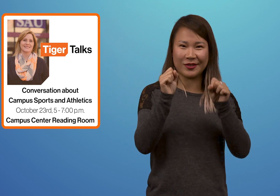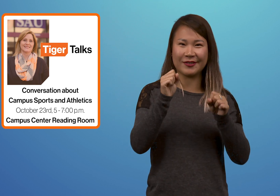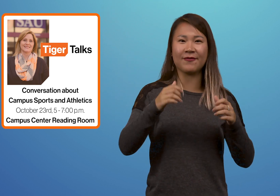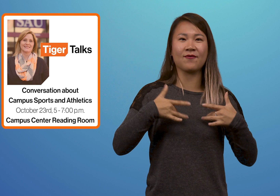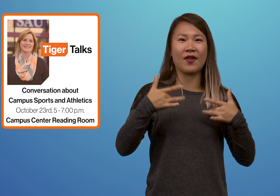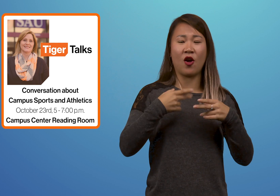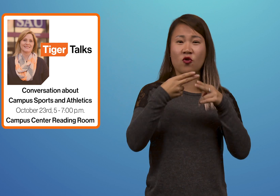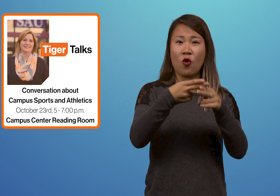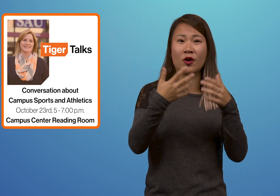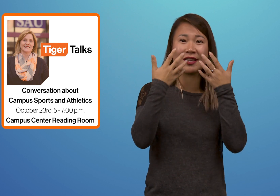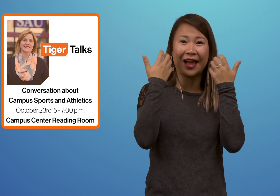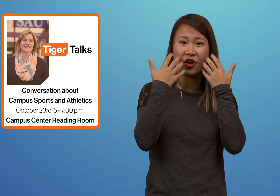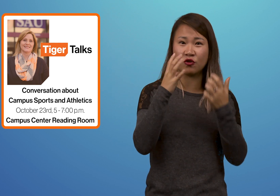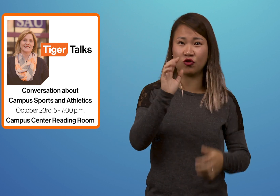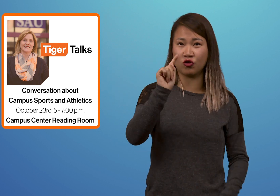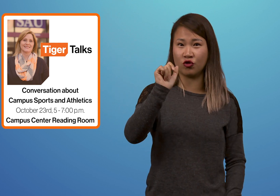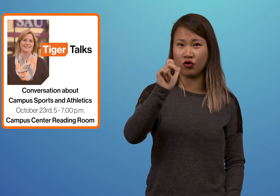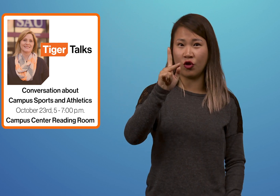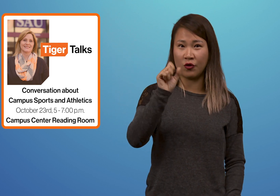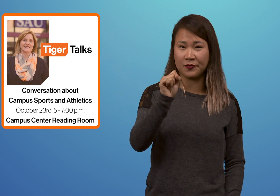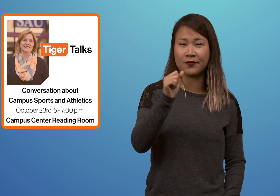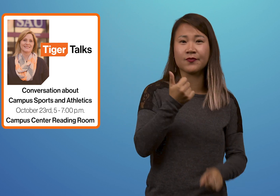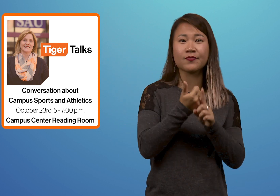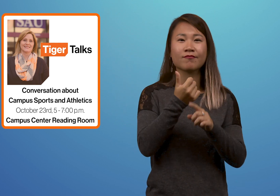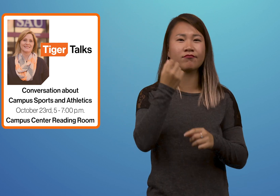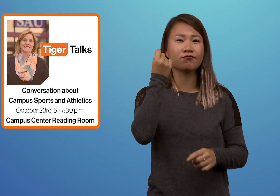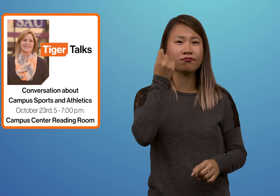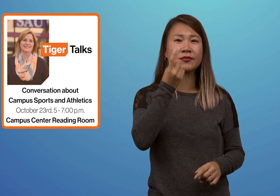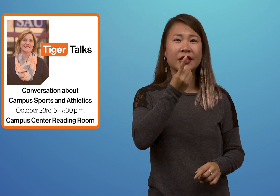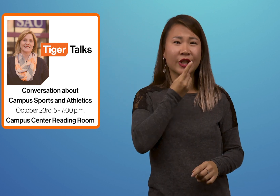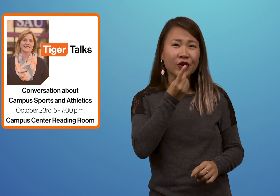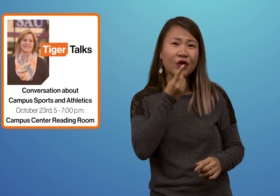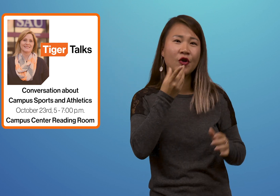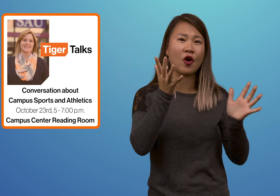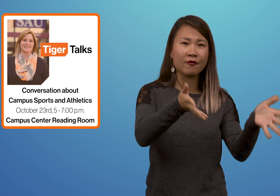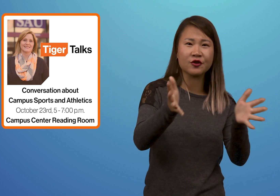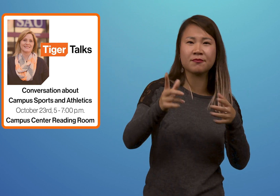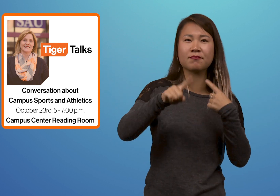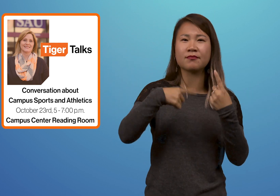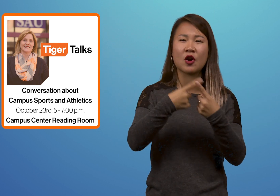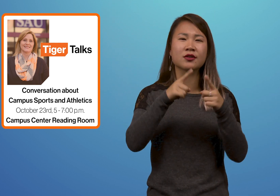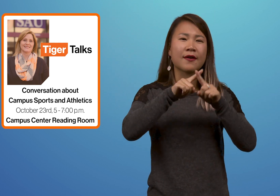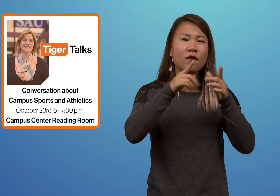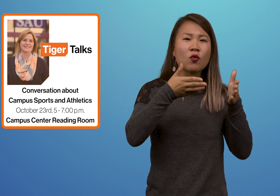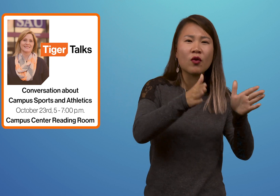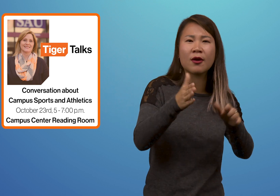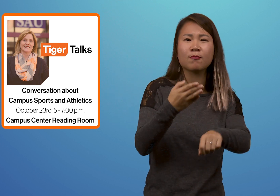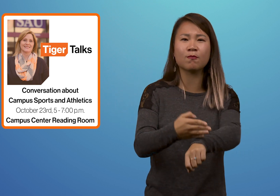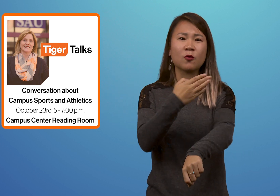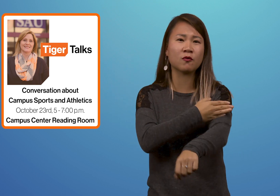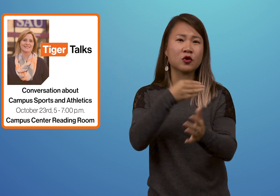is hosting a series of events called Tiger Talks. It’s dinner and a conversation about different ways